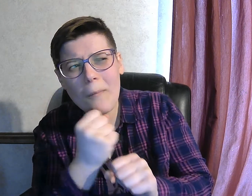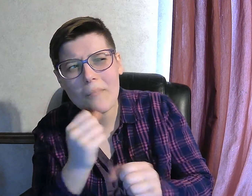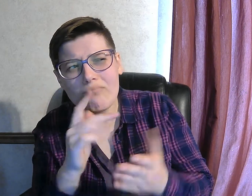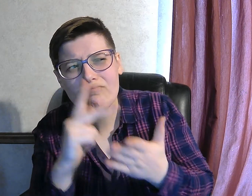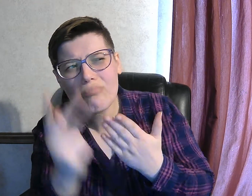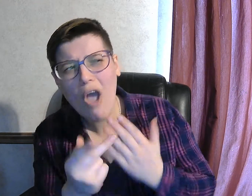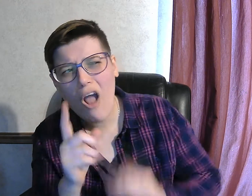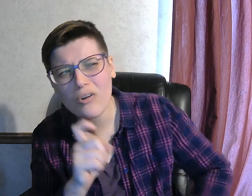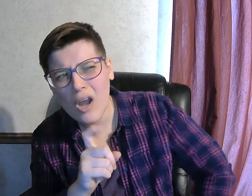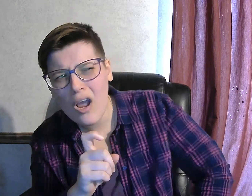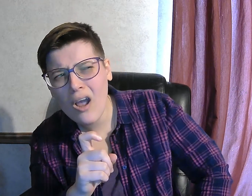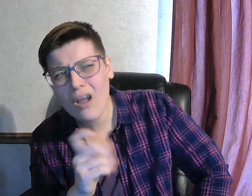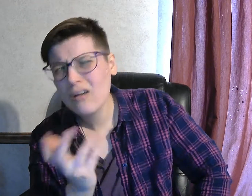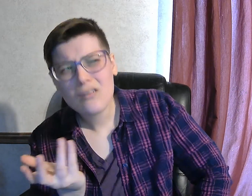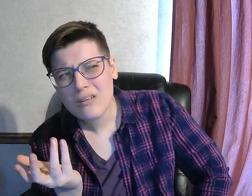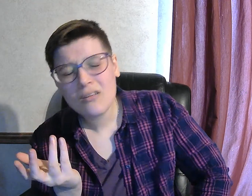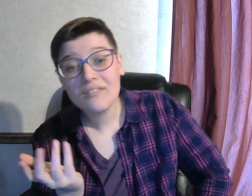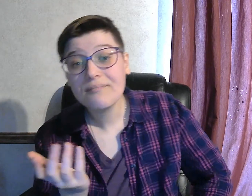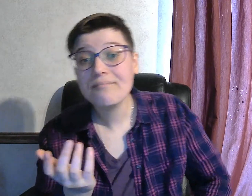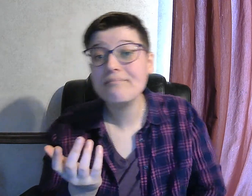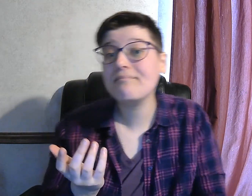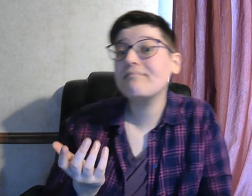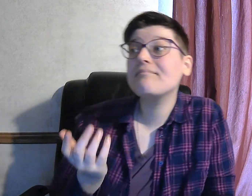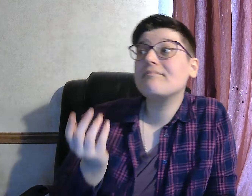then why did you undertake this project?!"